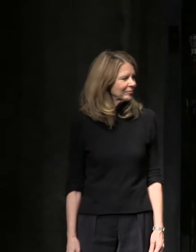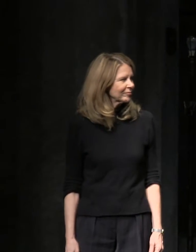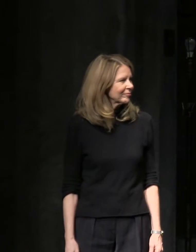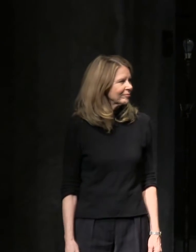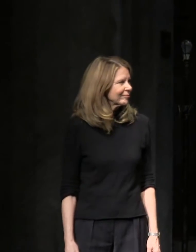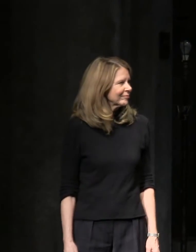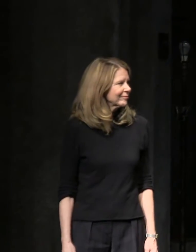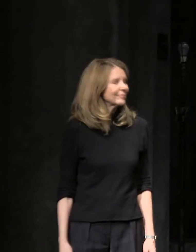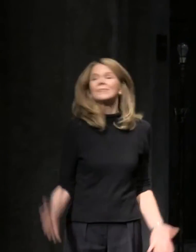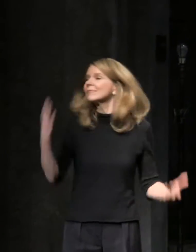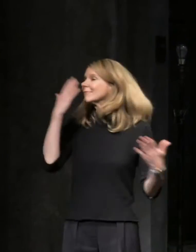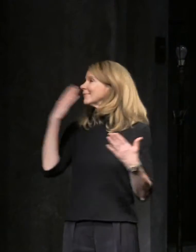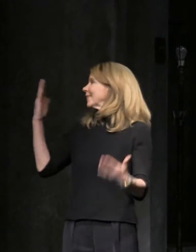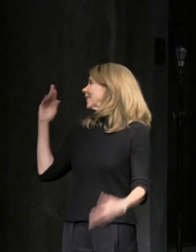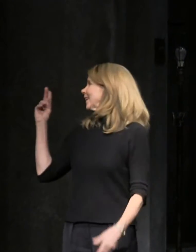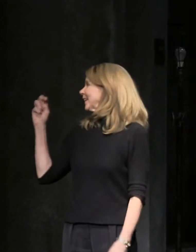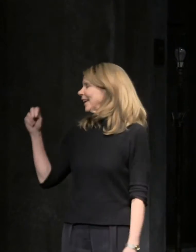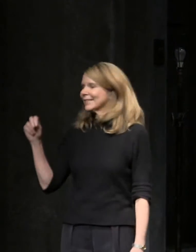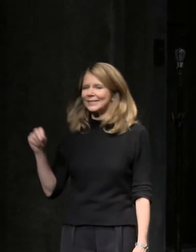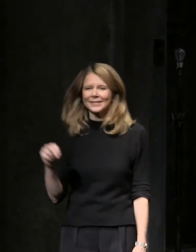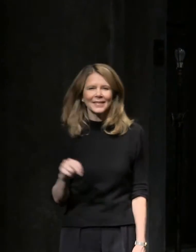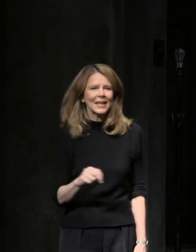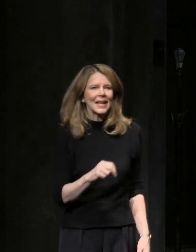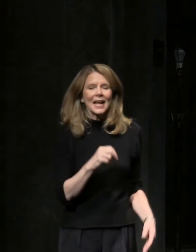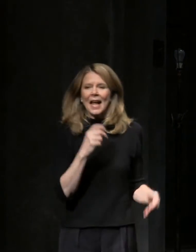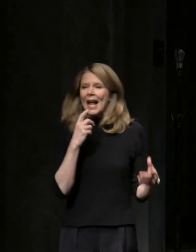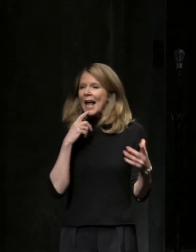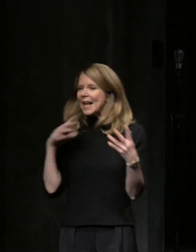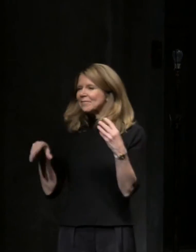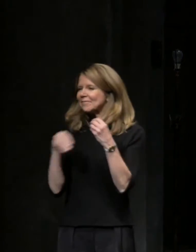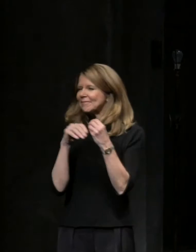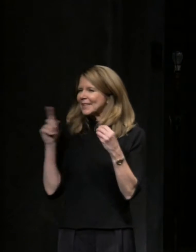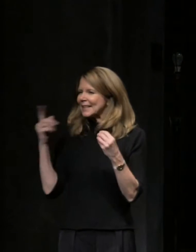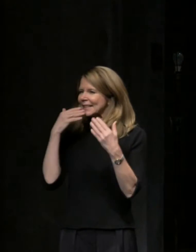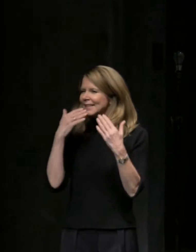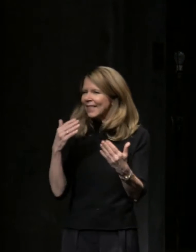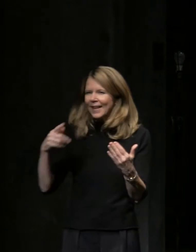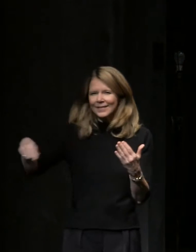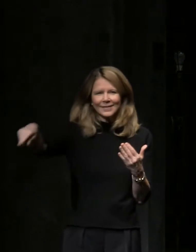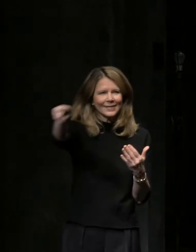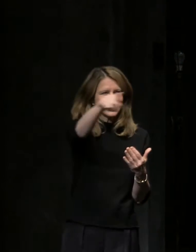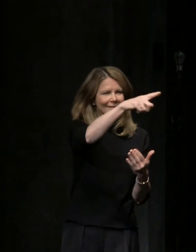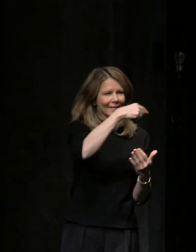Thank you, Ken. Let me echo his thanks to all of you for coming today